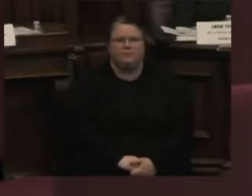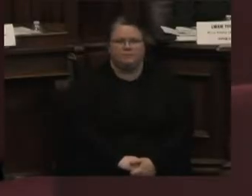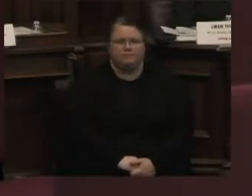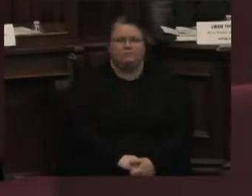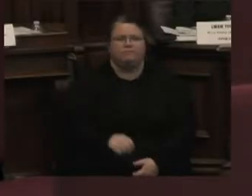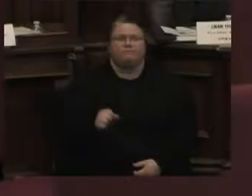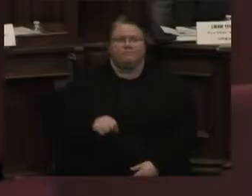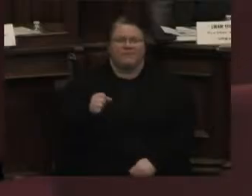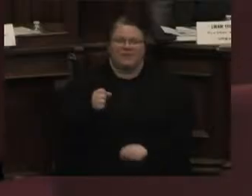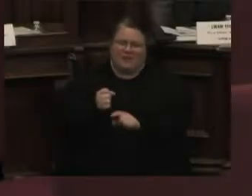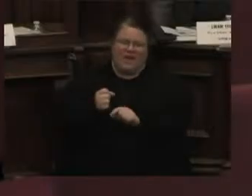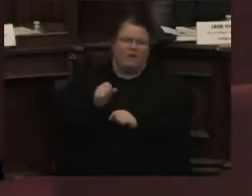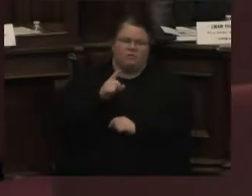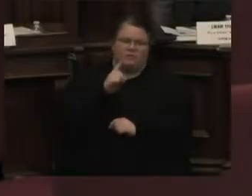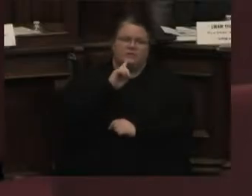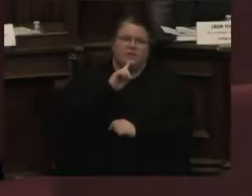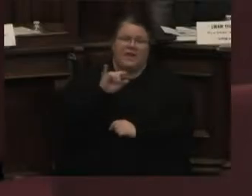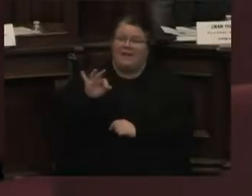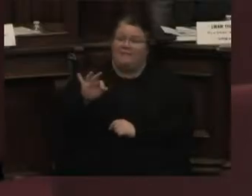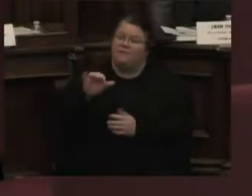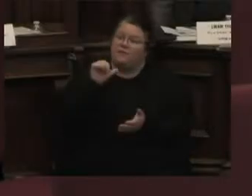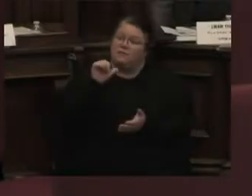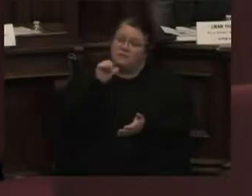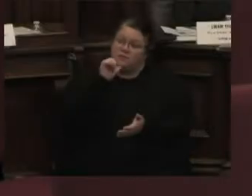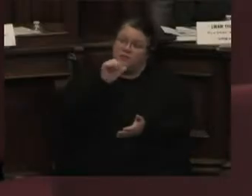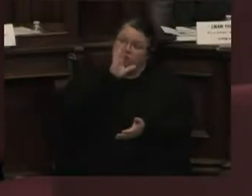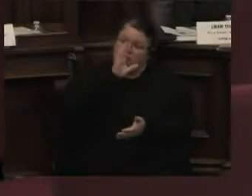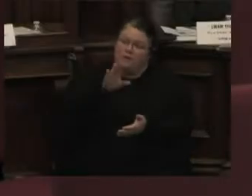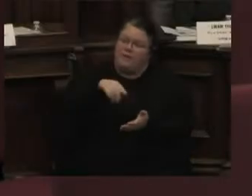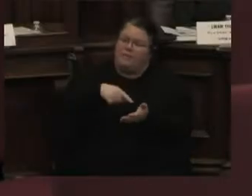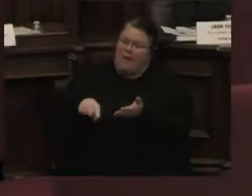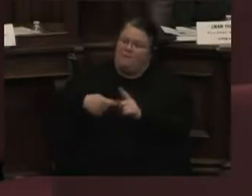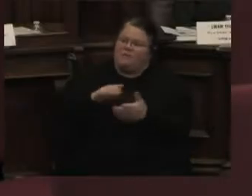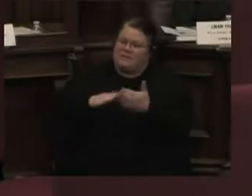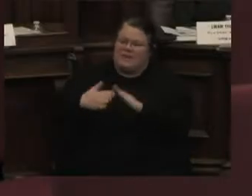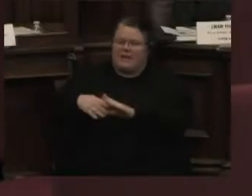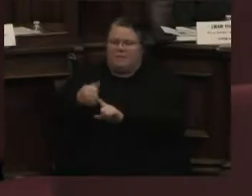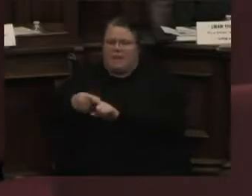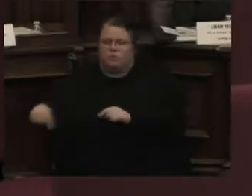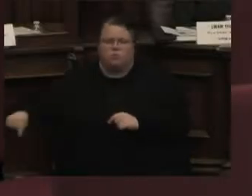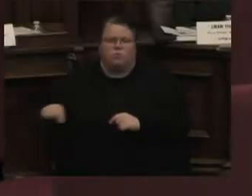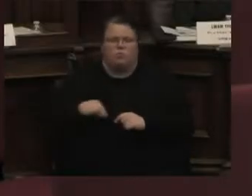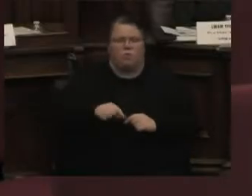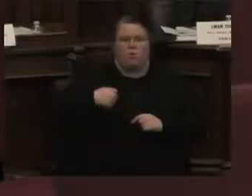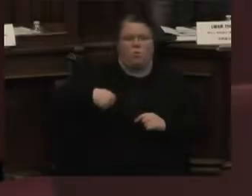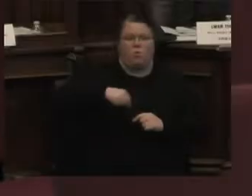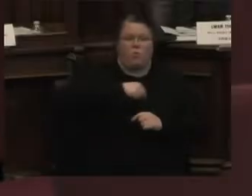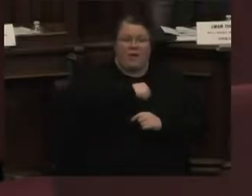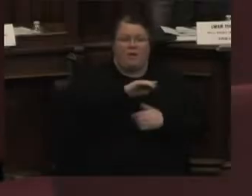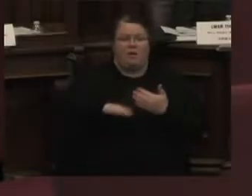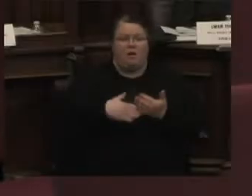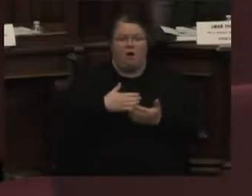email in regards to that. And it impacts everyone throughout